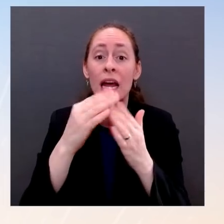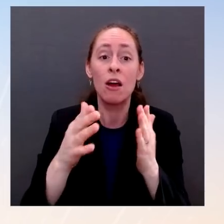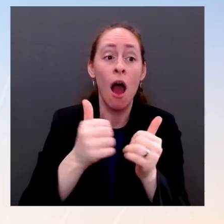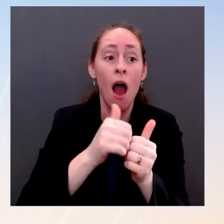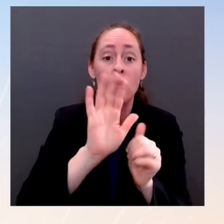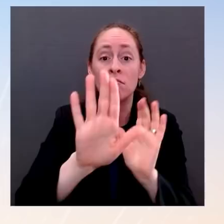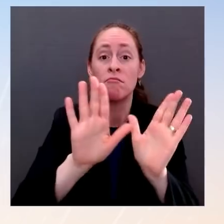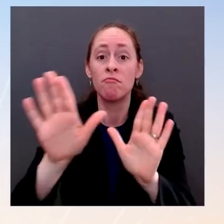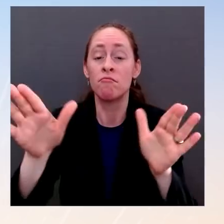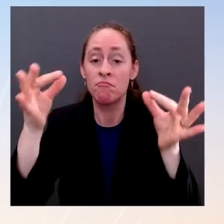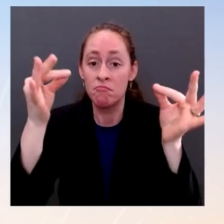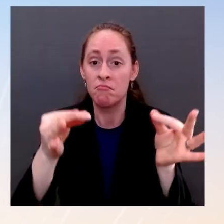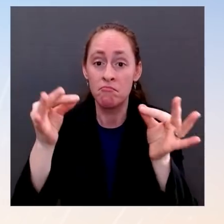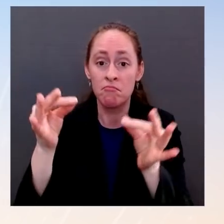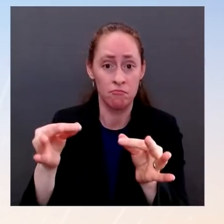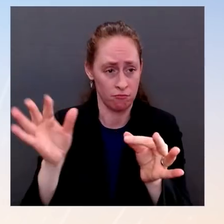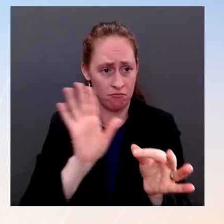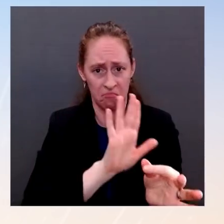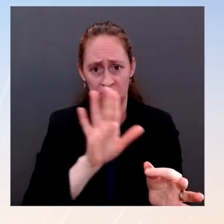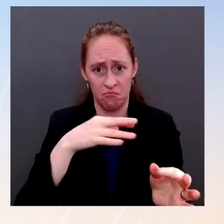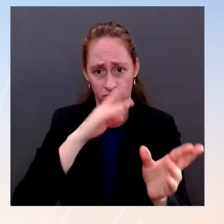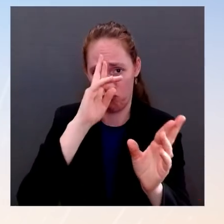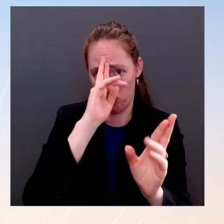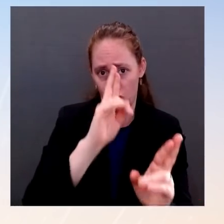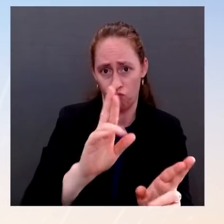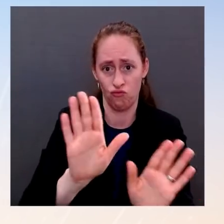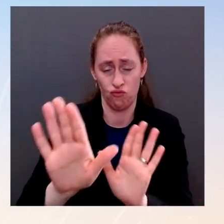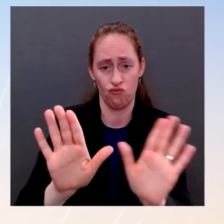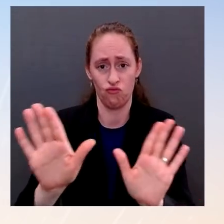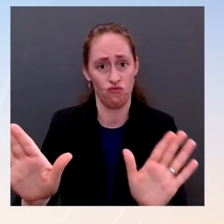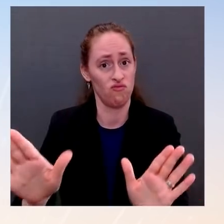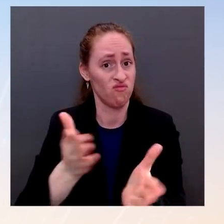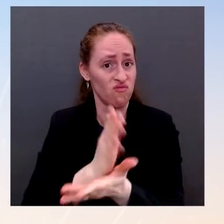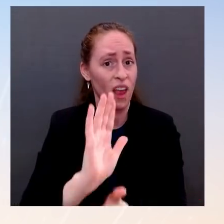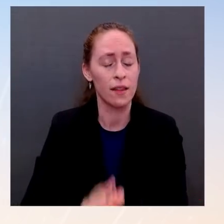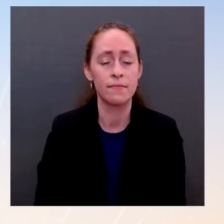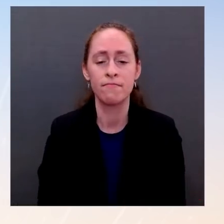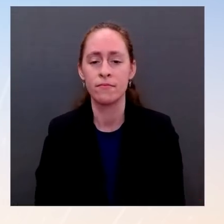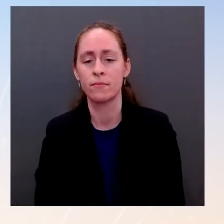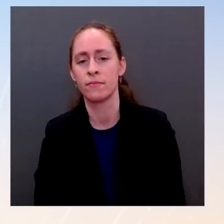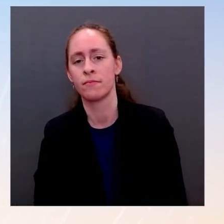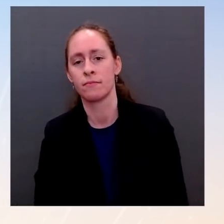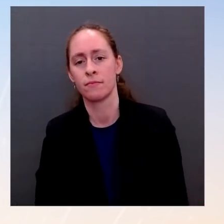and respect their role in making decisions about their communities.